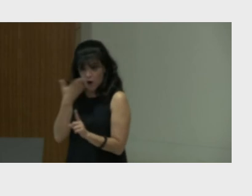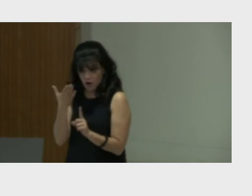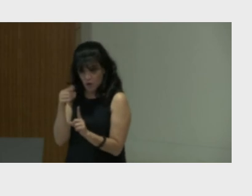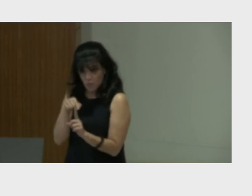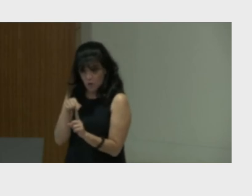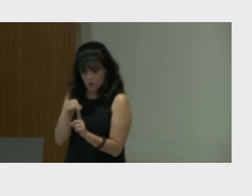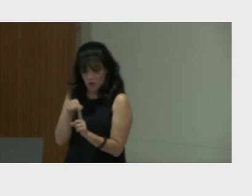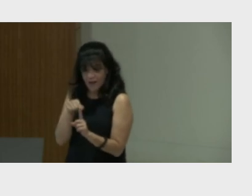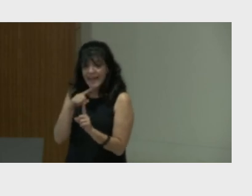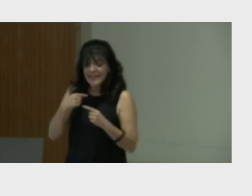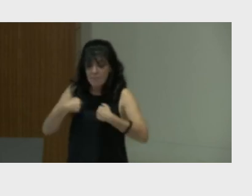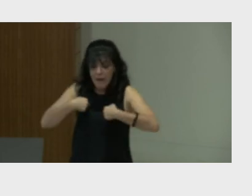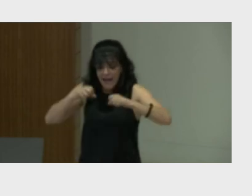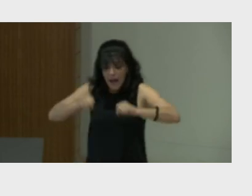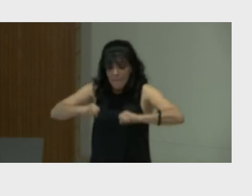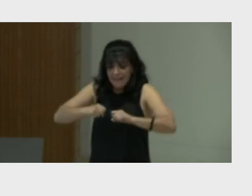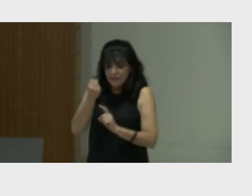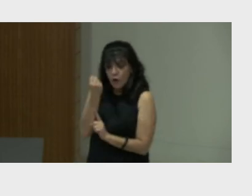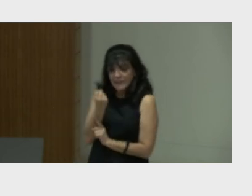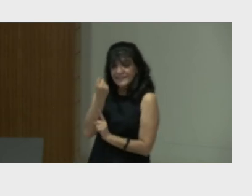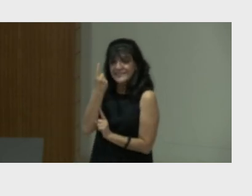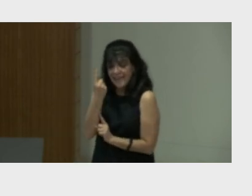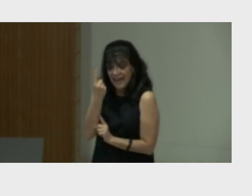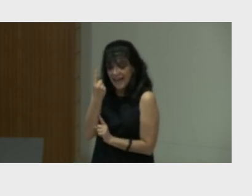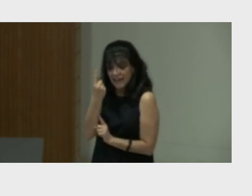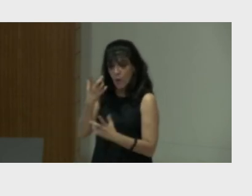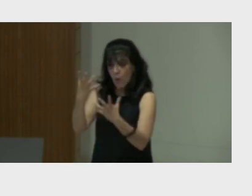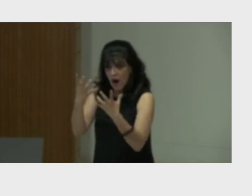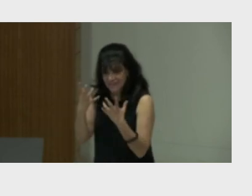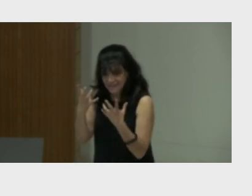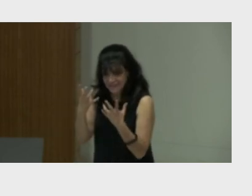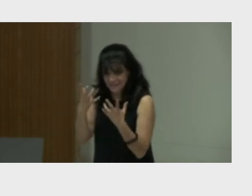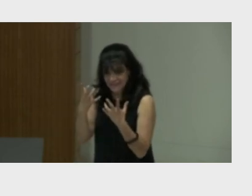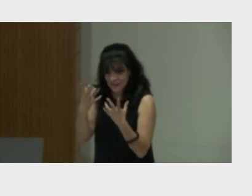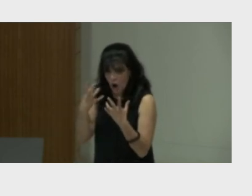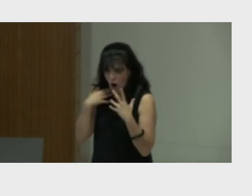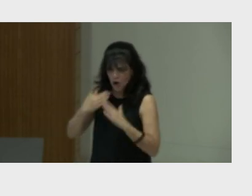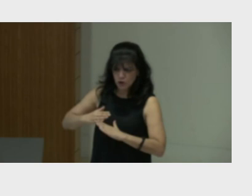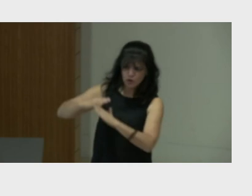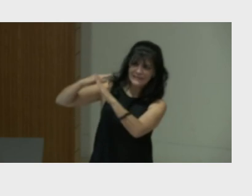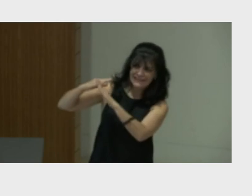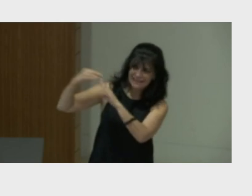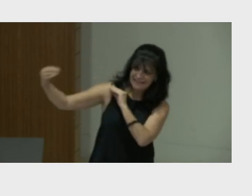is one's ability to understand, to want or to resist the offence.